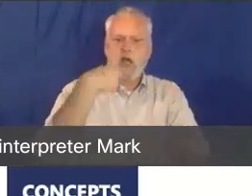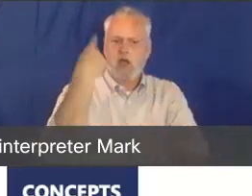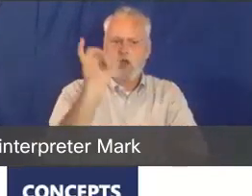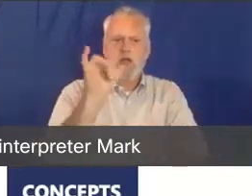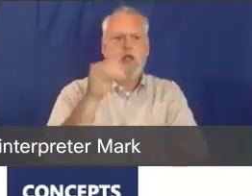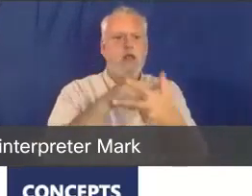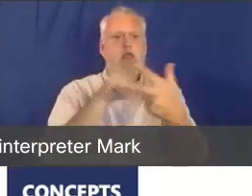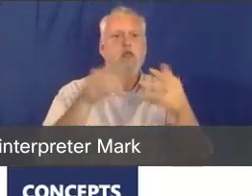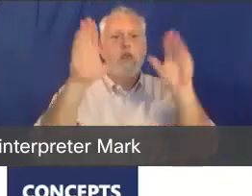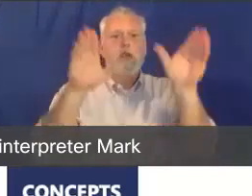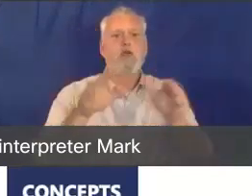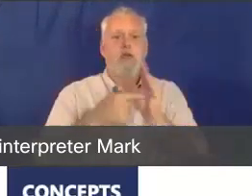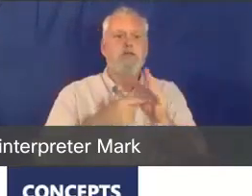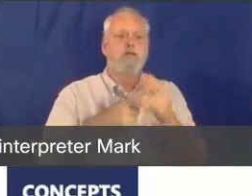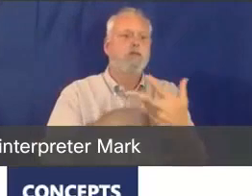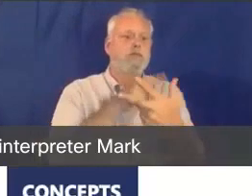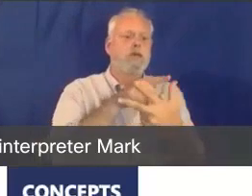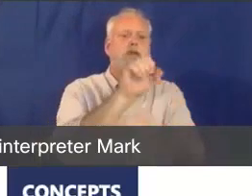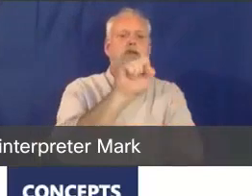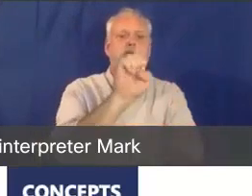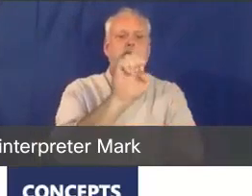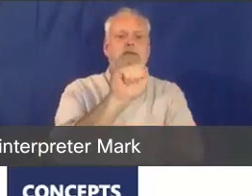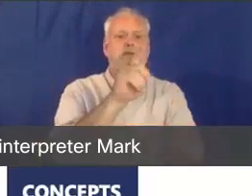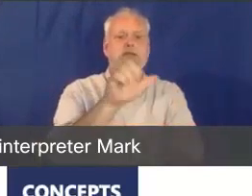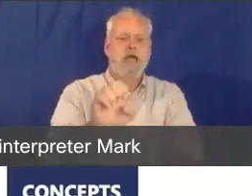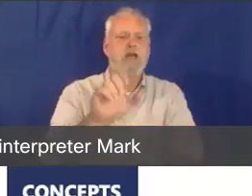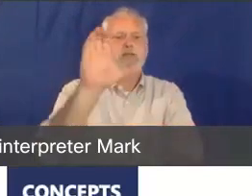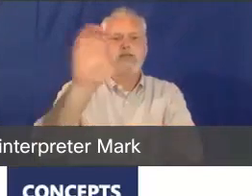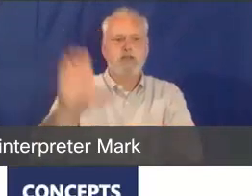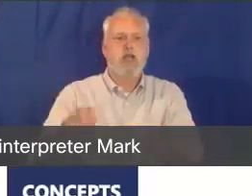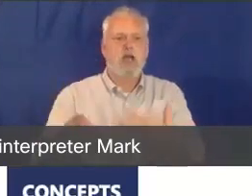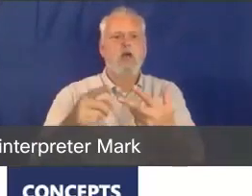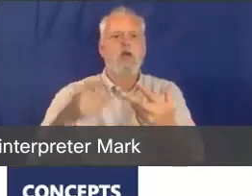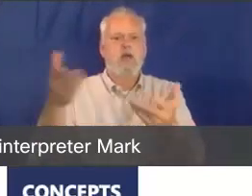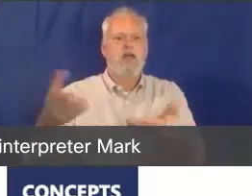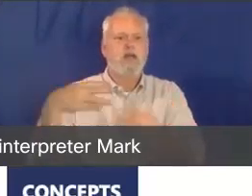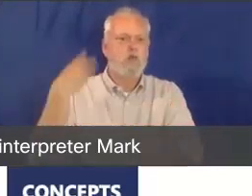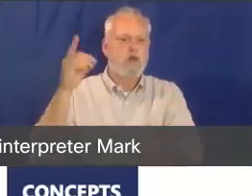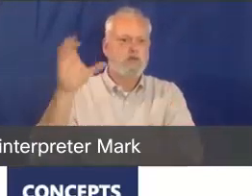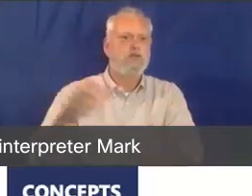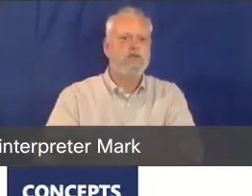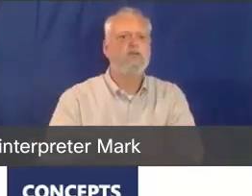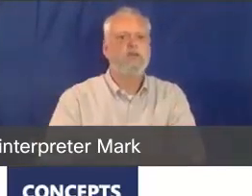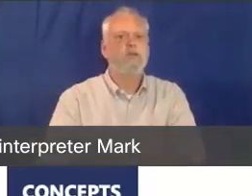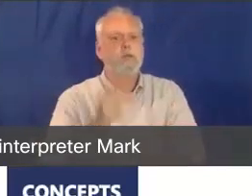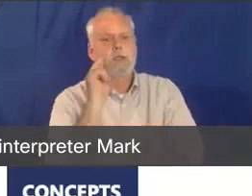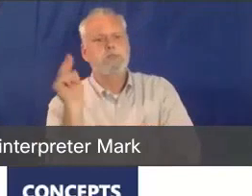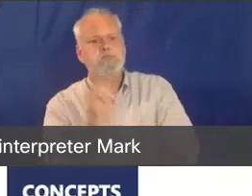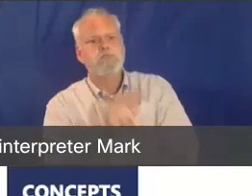From Seattle from Chicago, and literally just up the street in Washington D. C. that we kind of looked to when we were trying to figure out.